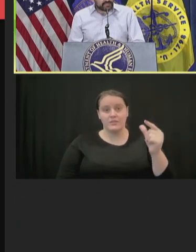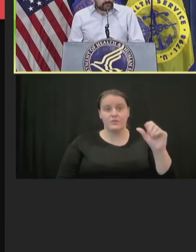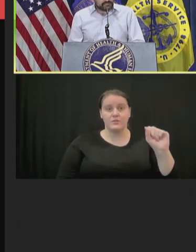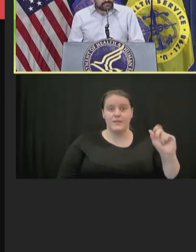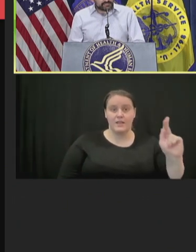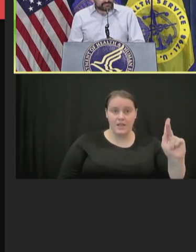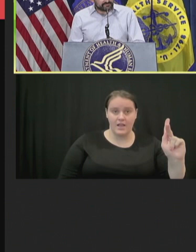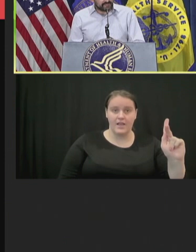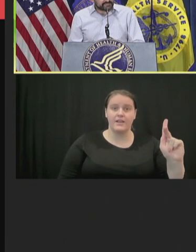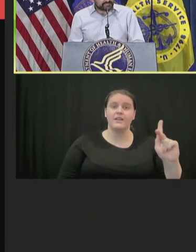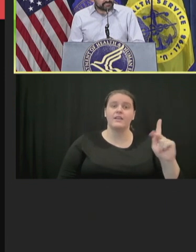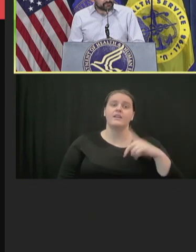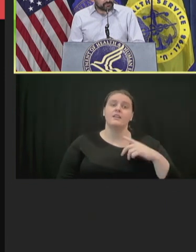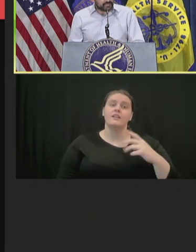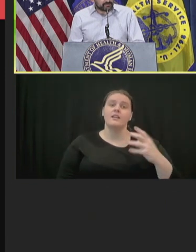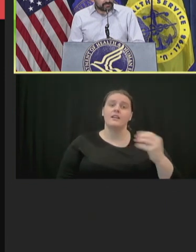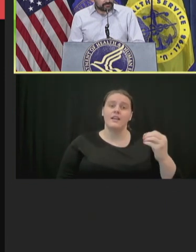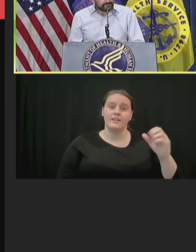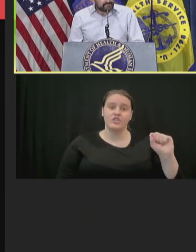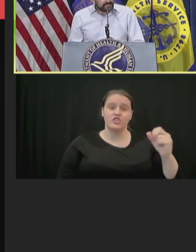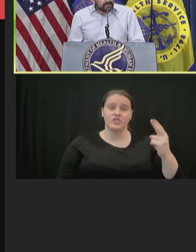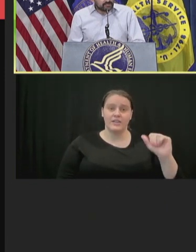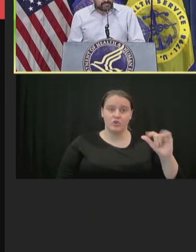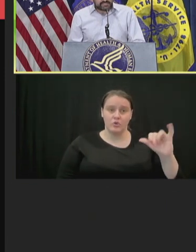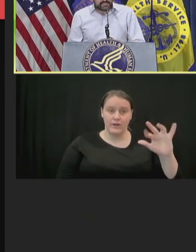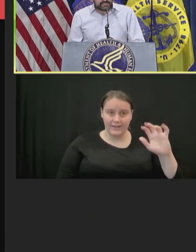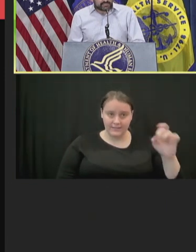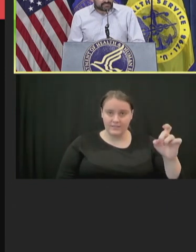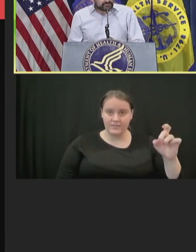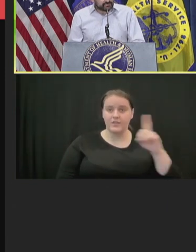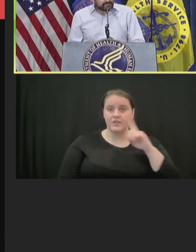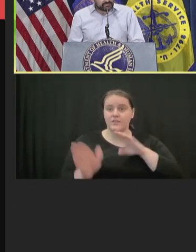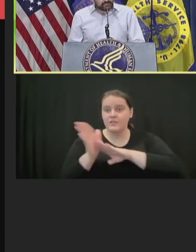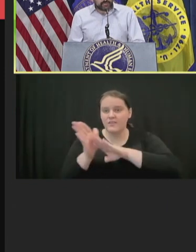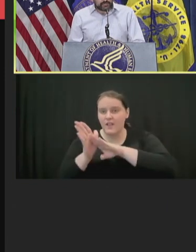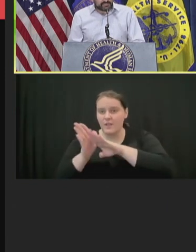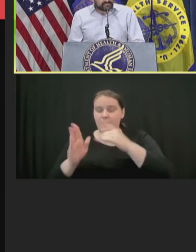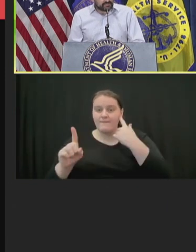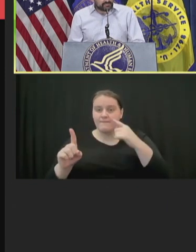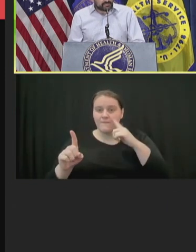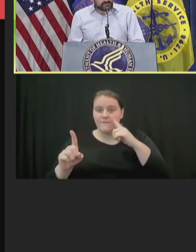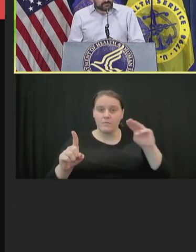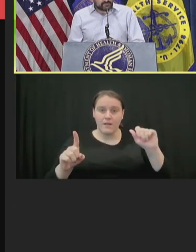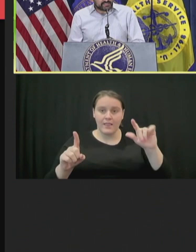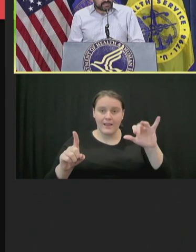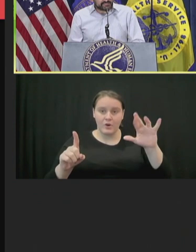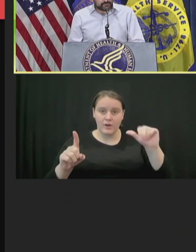RTS,S vaccines for malaria. This candidate has generated a lot of excitement and enthusiasm.